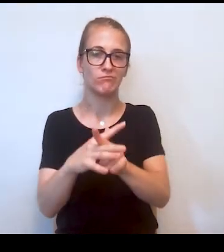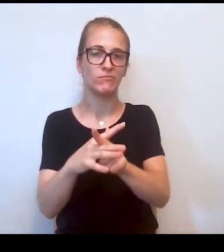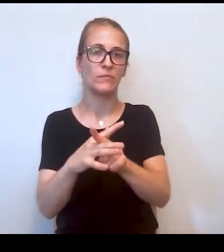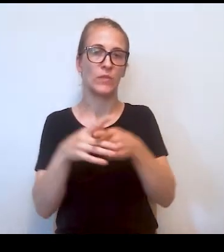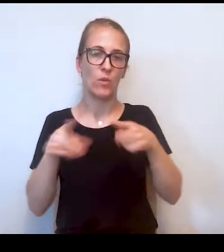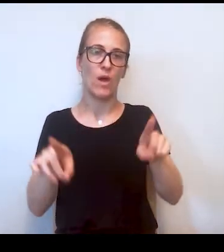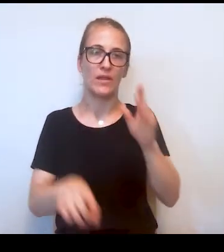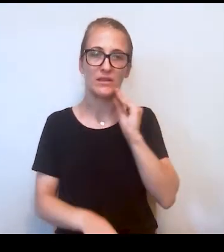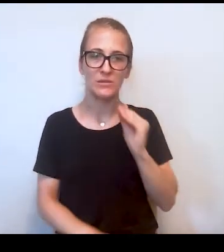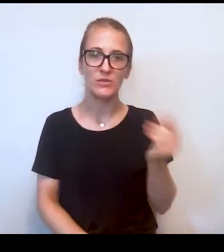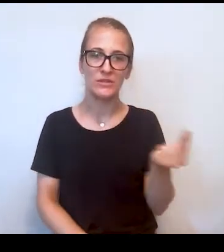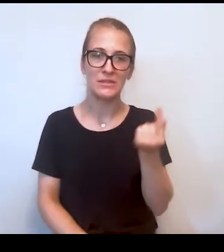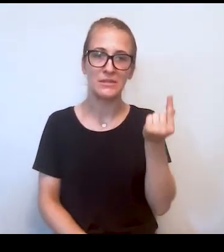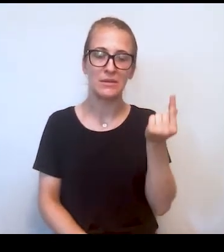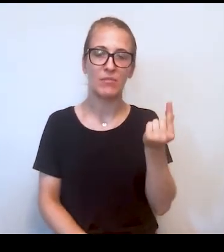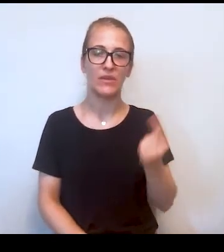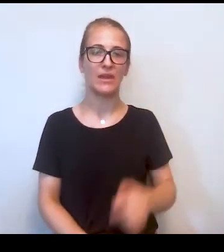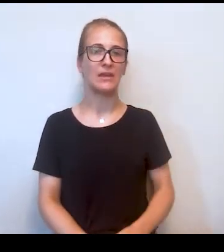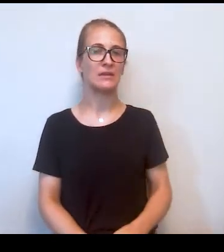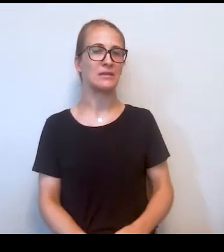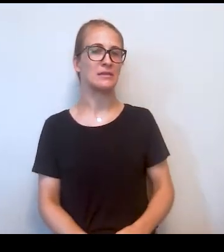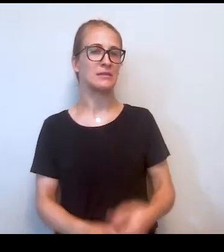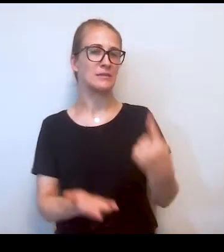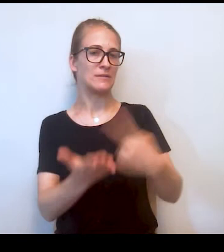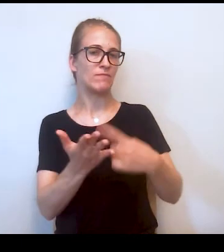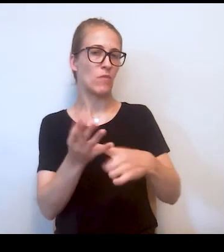And I will say, L, it was such a great distinction